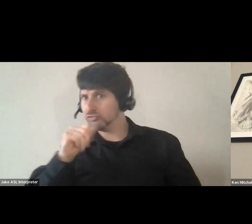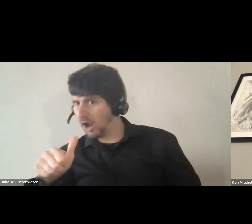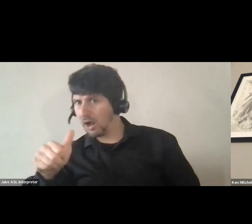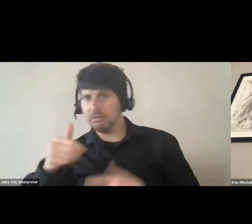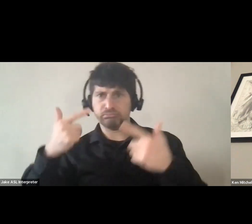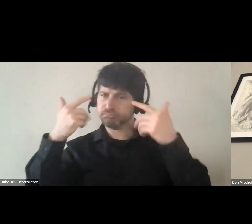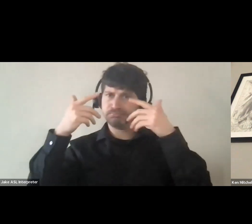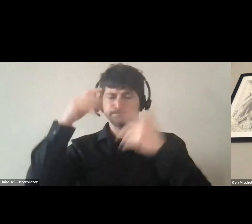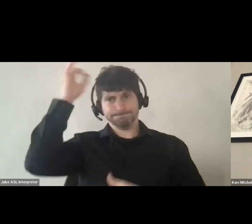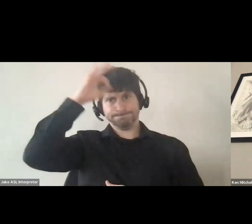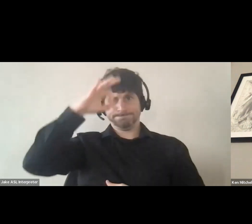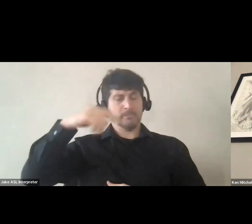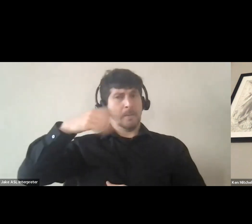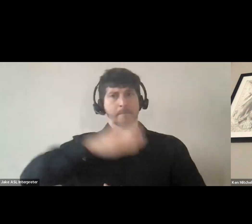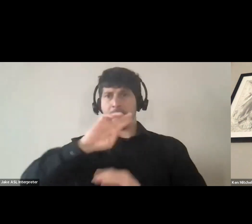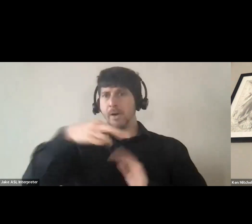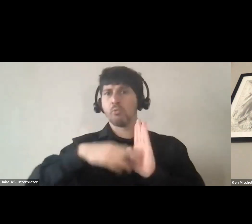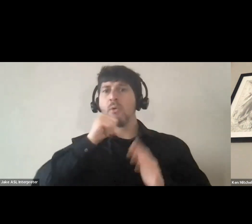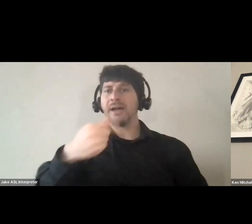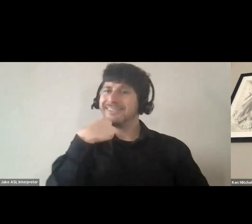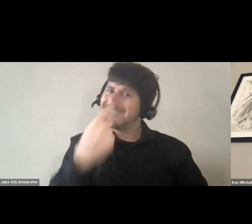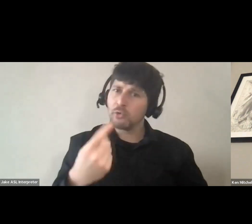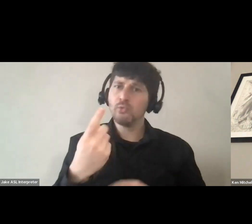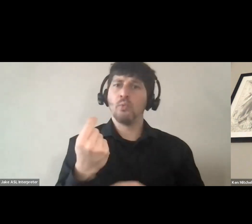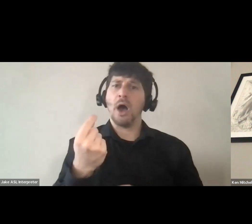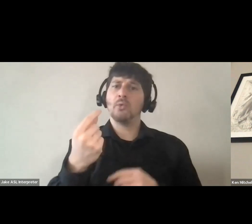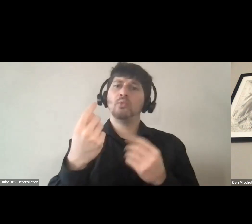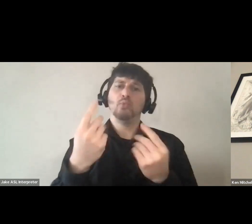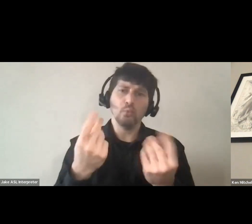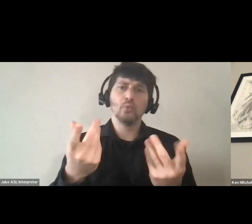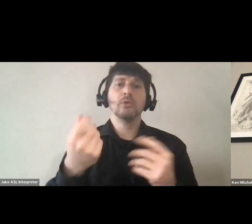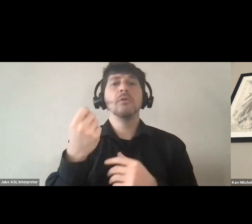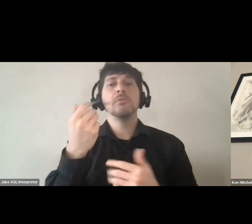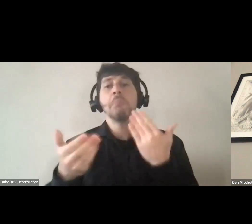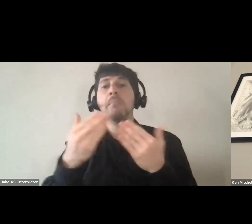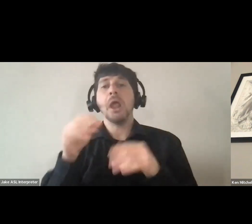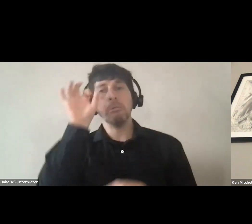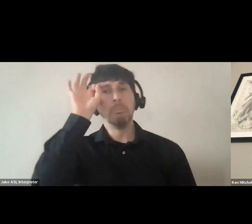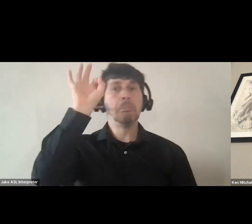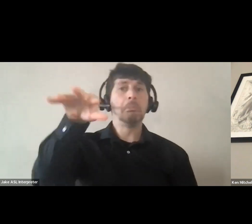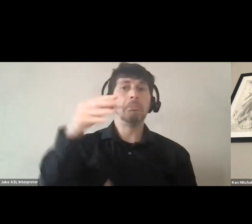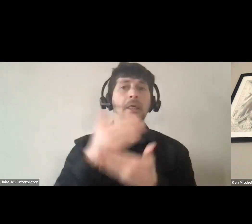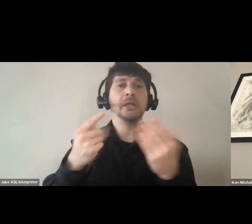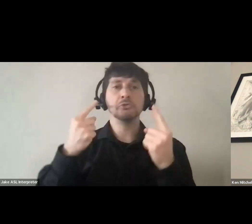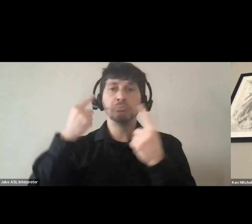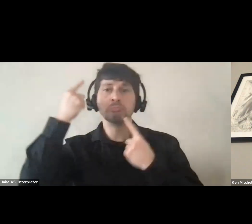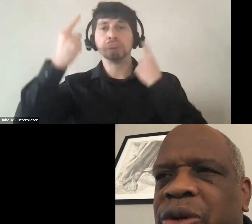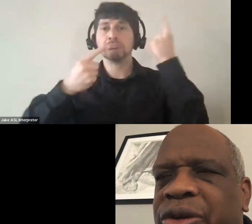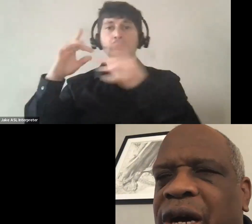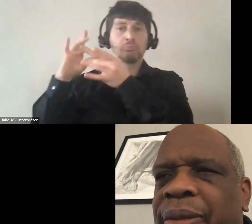Because I don't know if you should or shouldn't do anything. I'm not here to tell you what to do or whatnot to do. Perhaps I'll give you a couple of things you may want to consider.